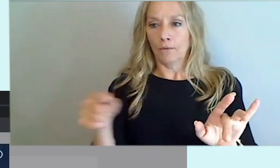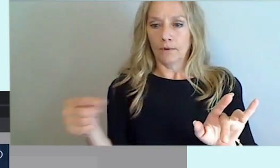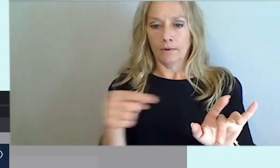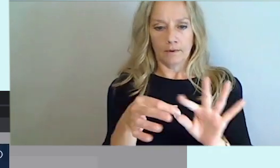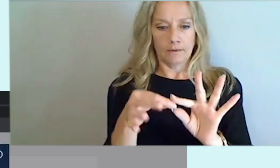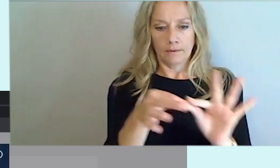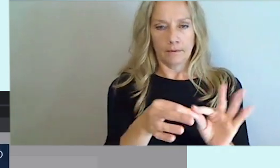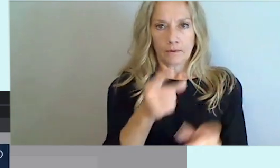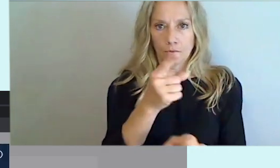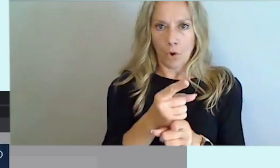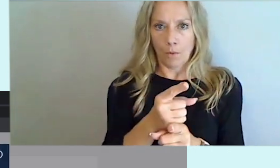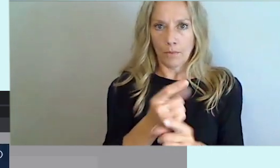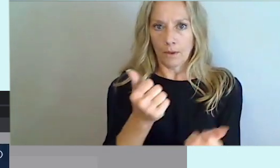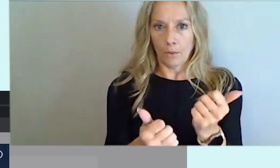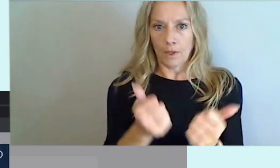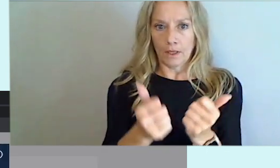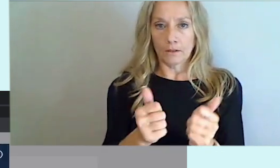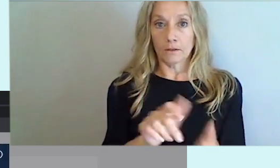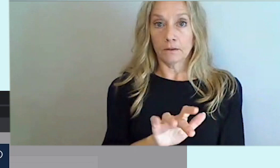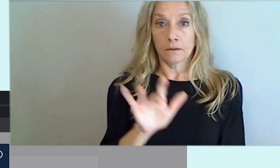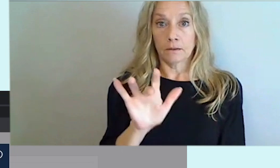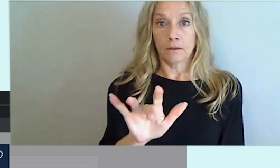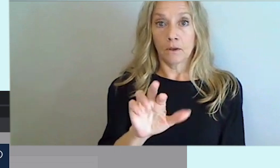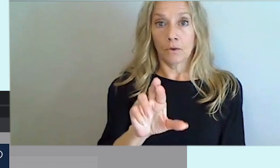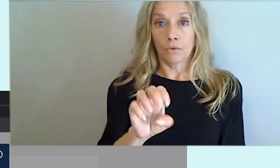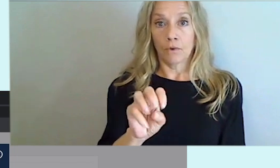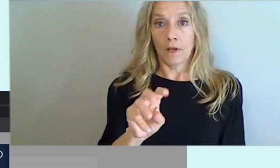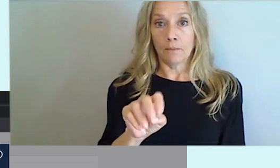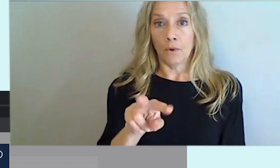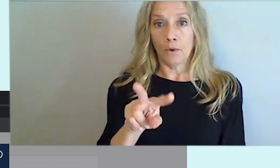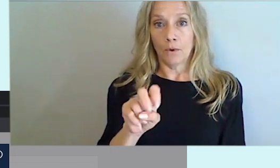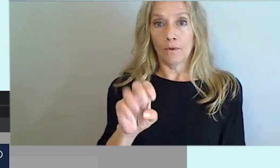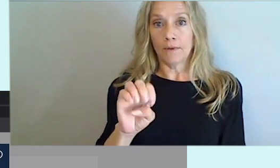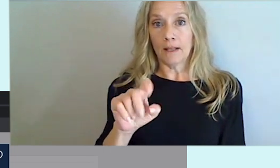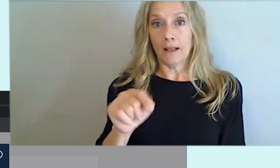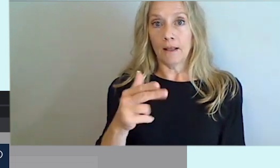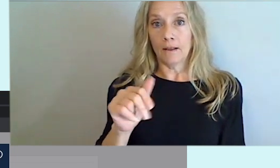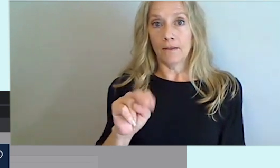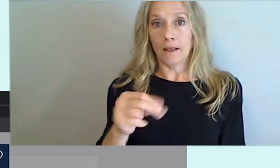On the remove Ethan Heywood shelter or utility expense pop up window,